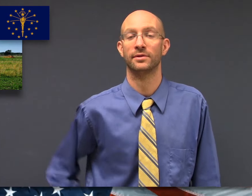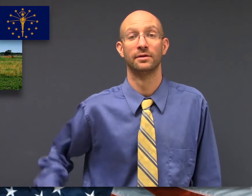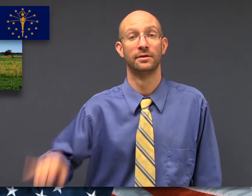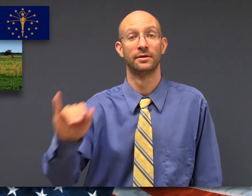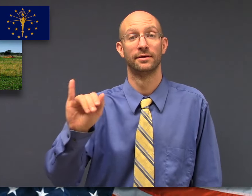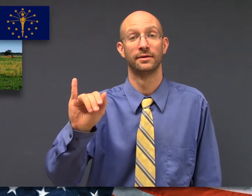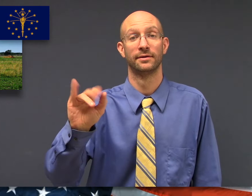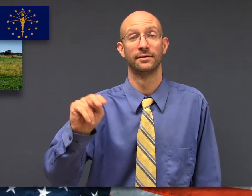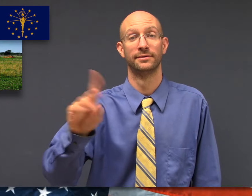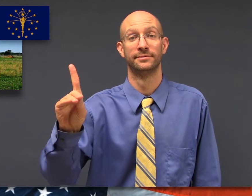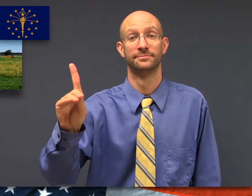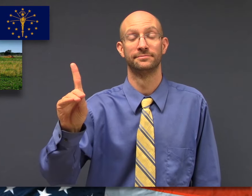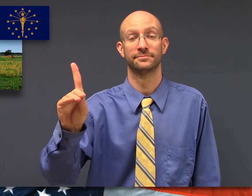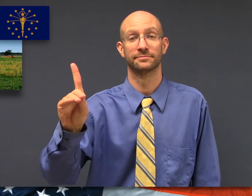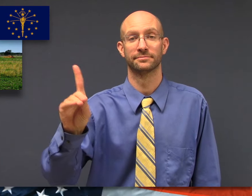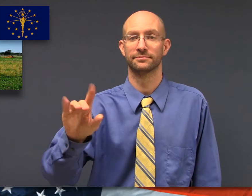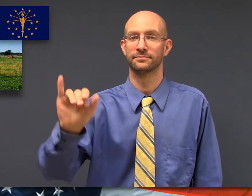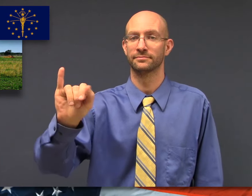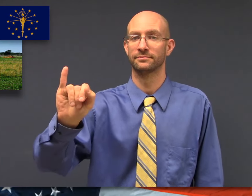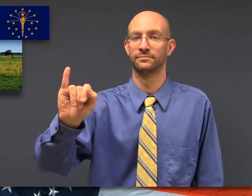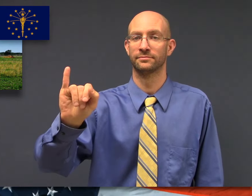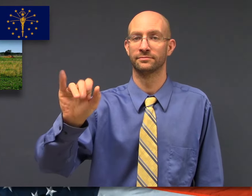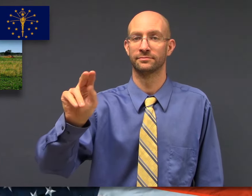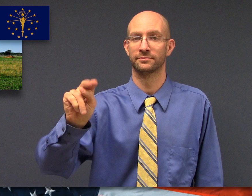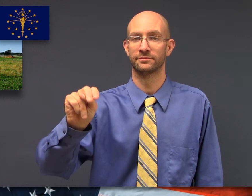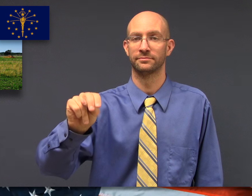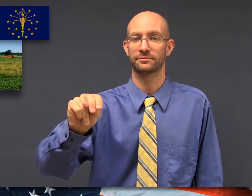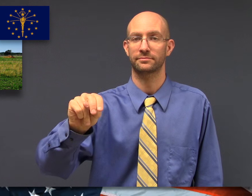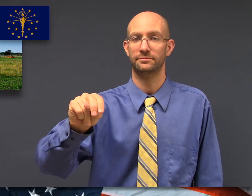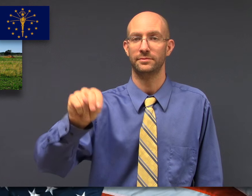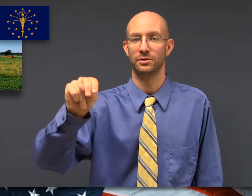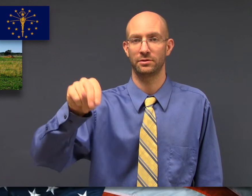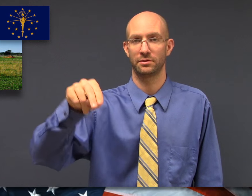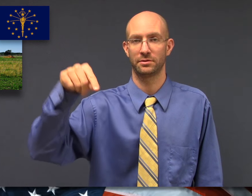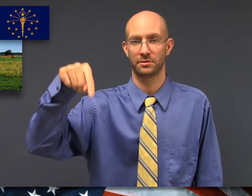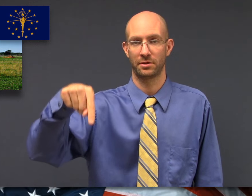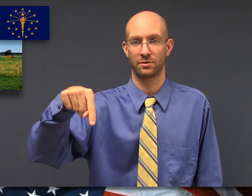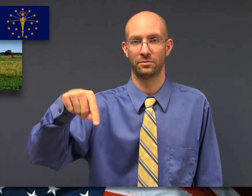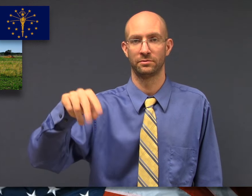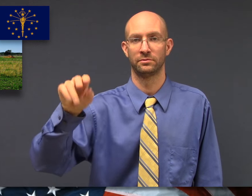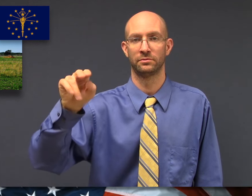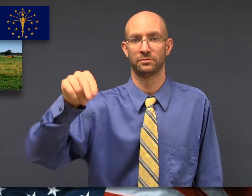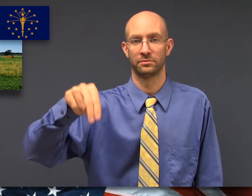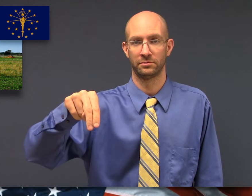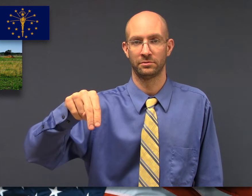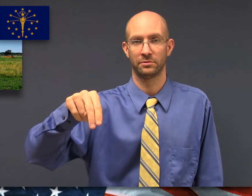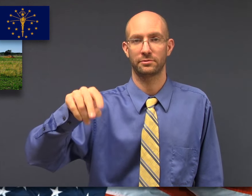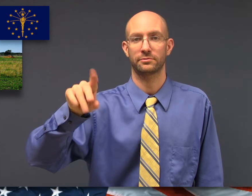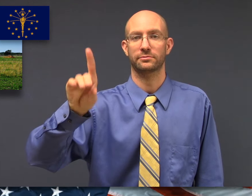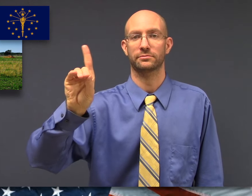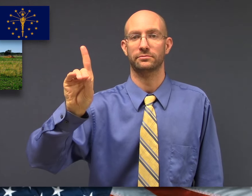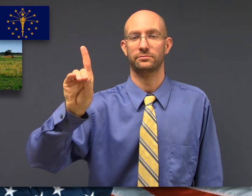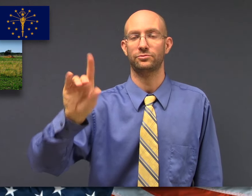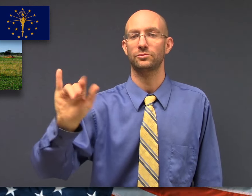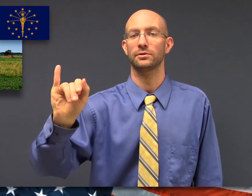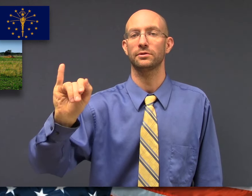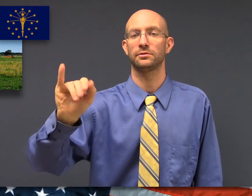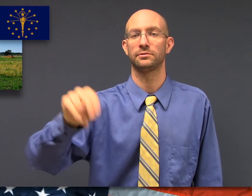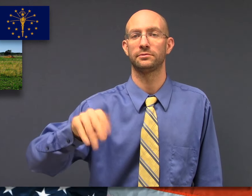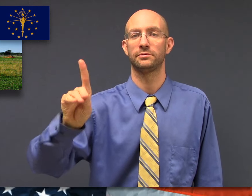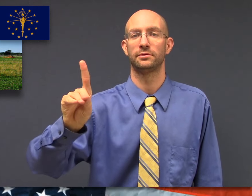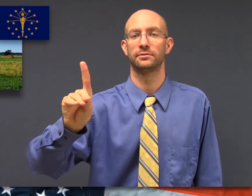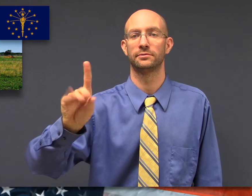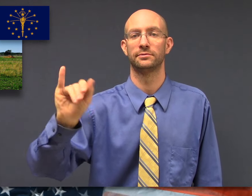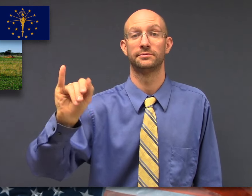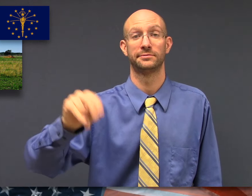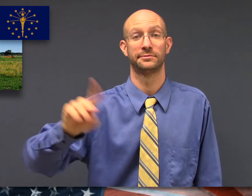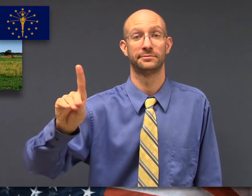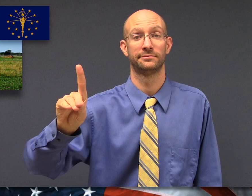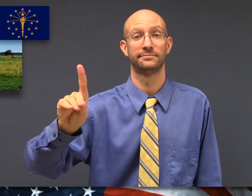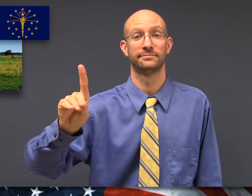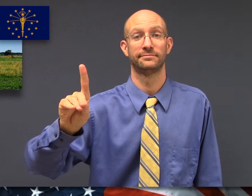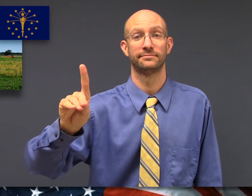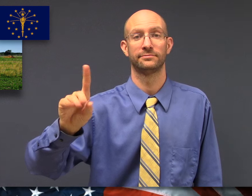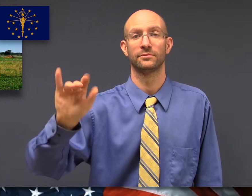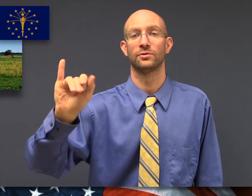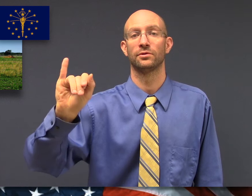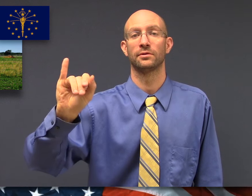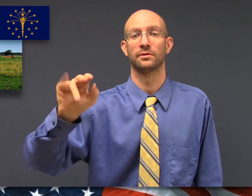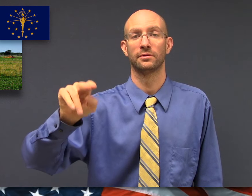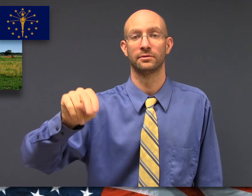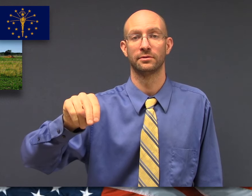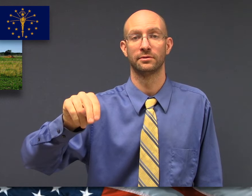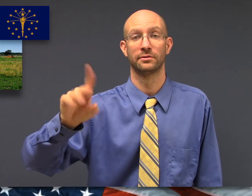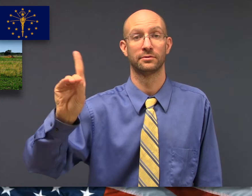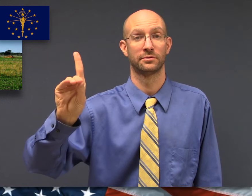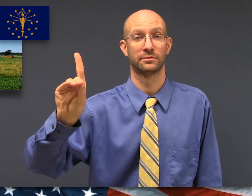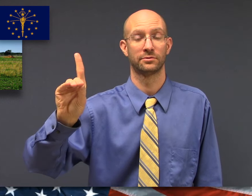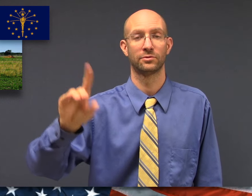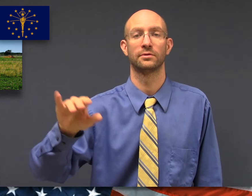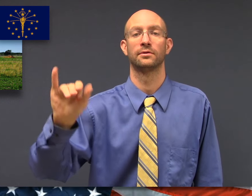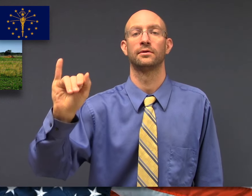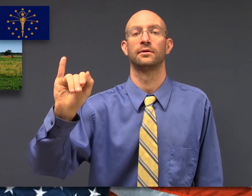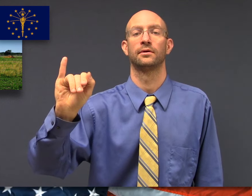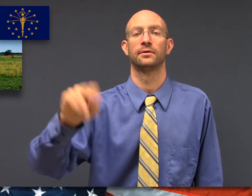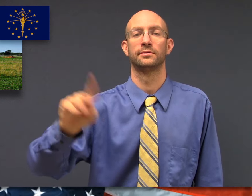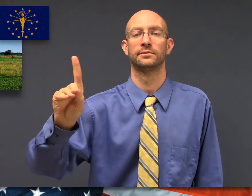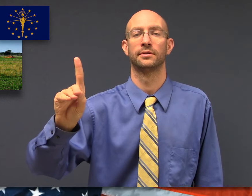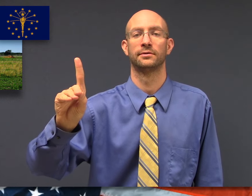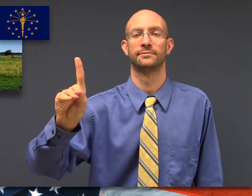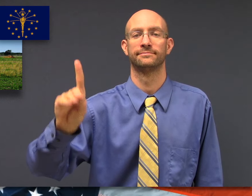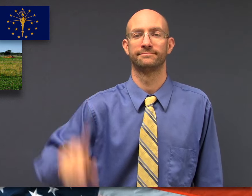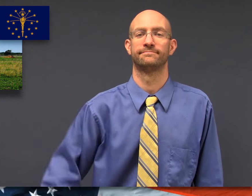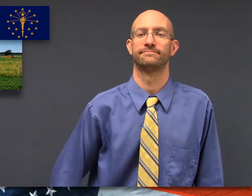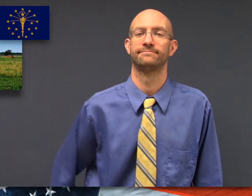fs-IND